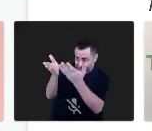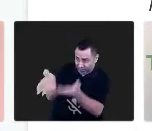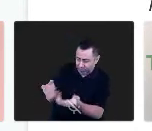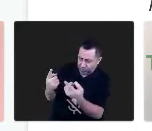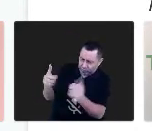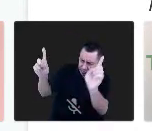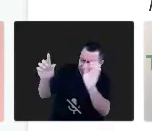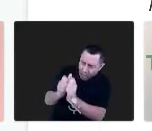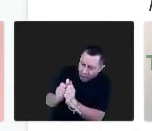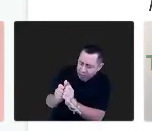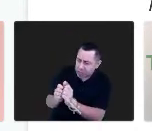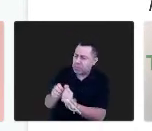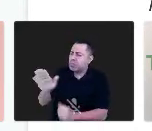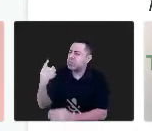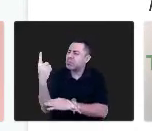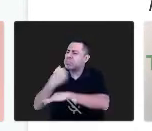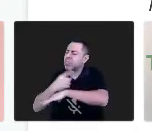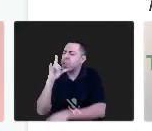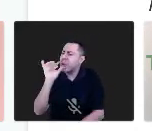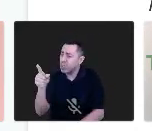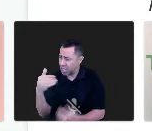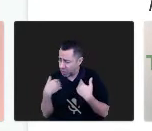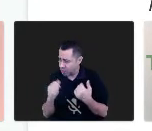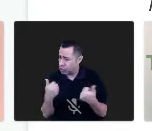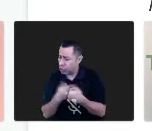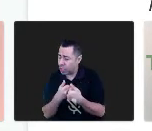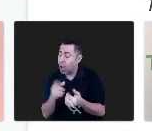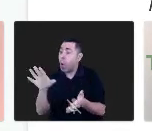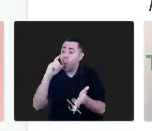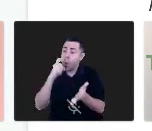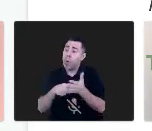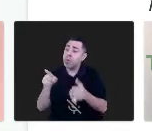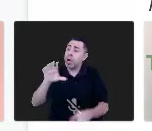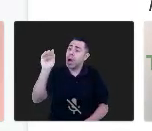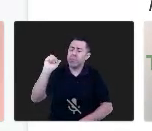oh i saw that you rolled out this feature at your company how did this feature work right um